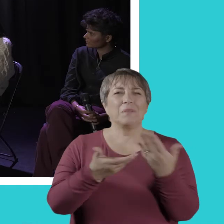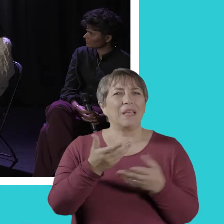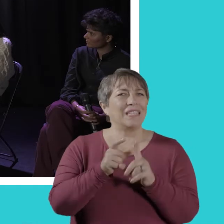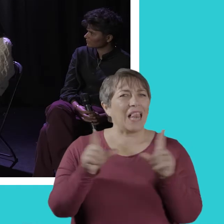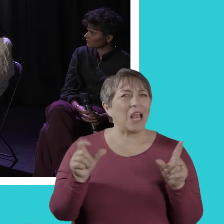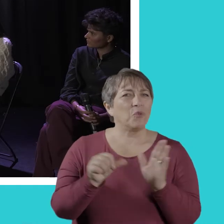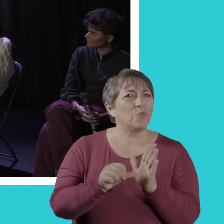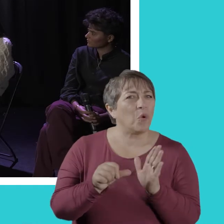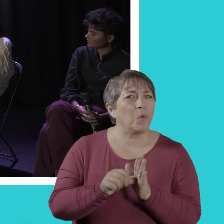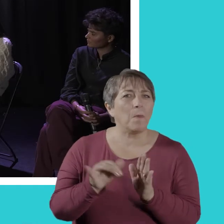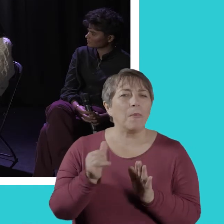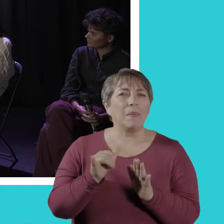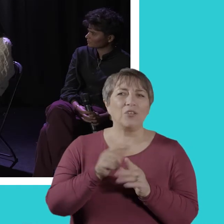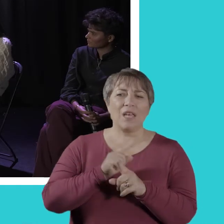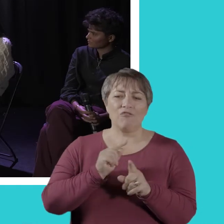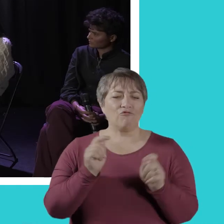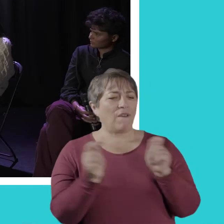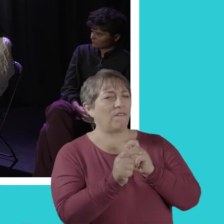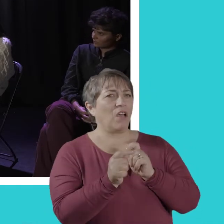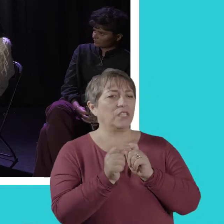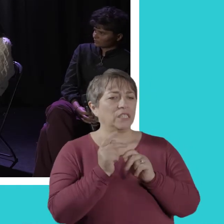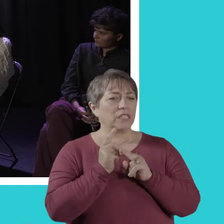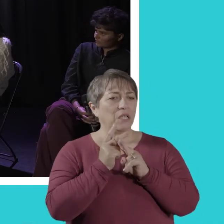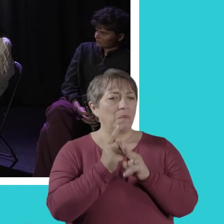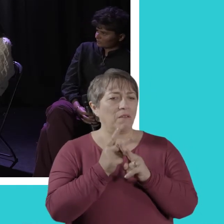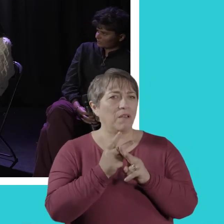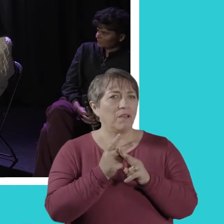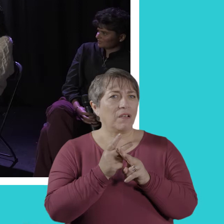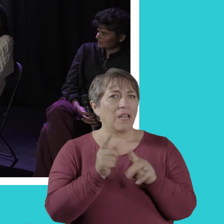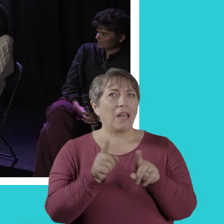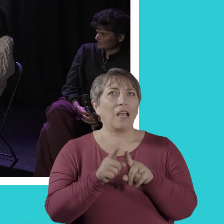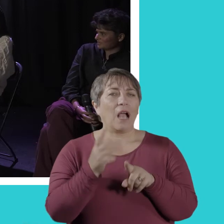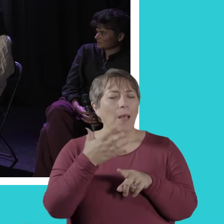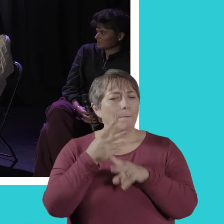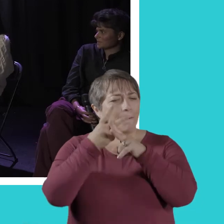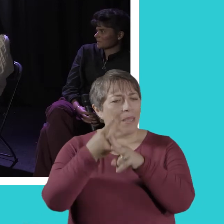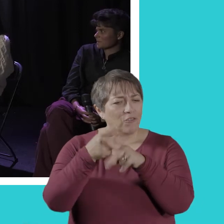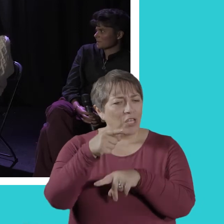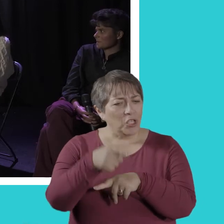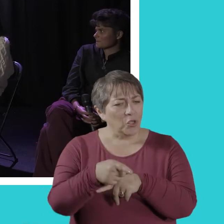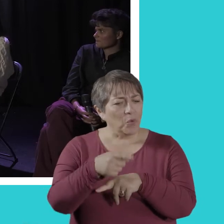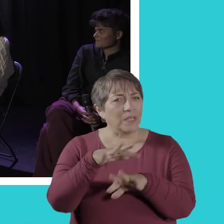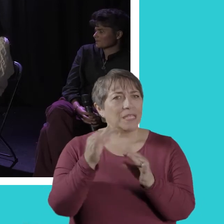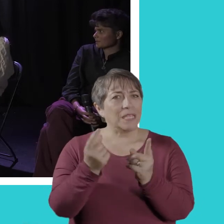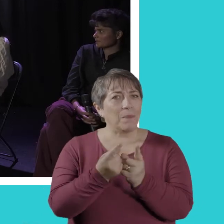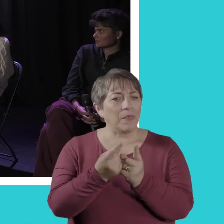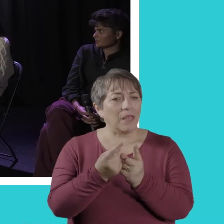language thing to say reverse mentoring actually I'm mentoring you on stuff you don't know about. Like it's like I think it's like a lot of this stuff happens with